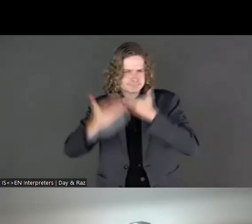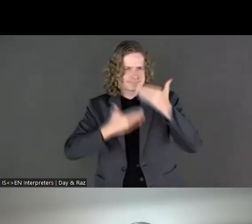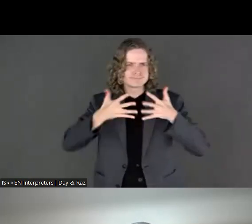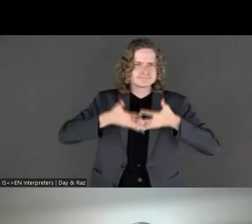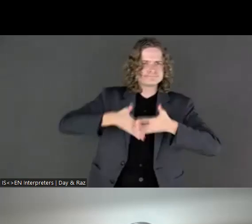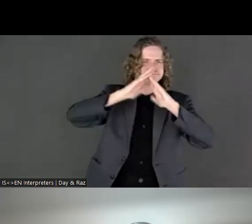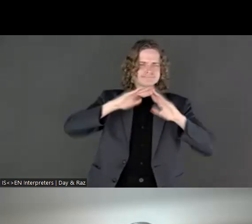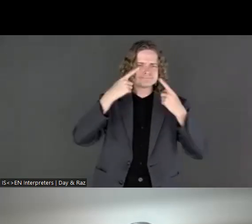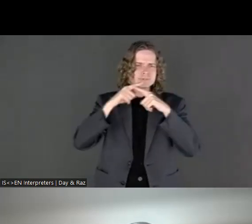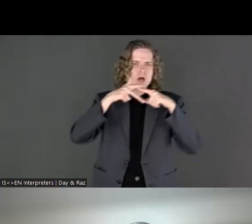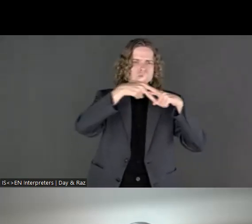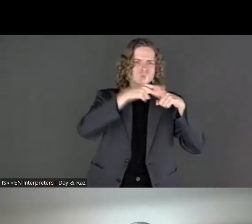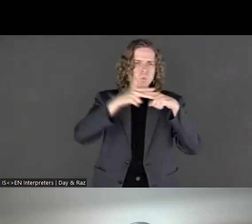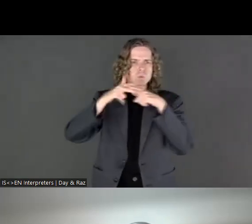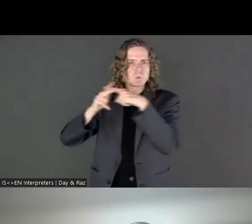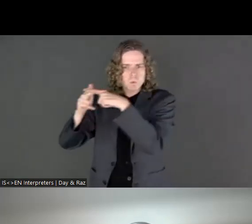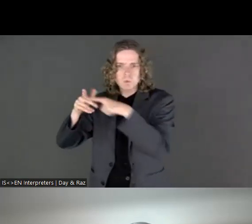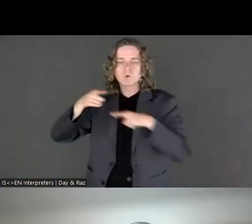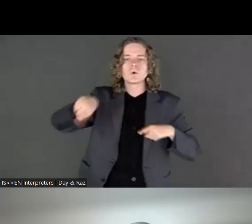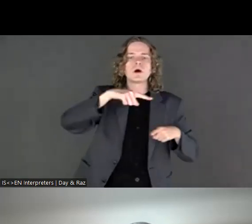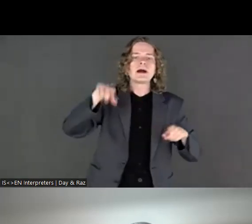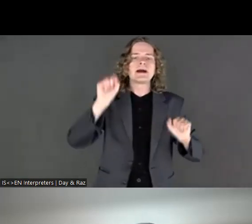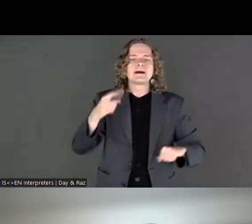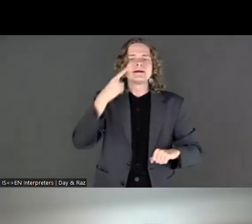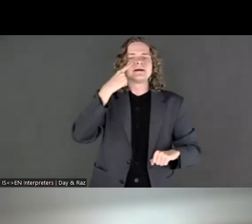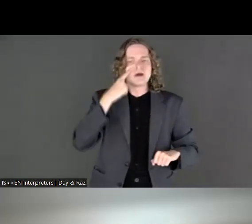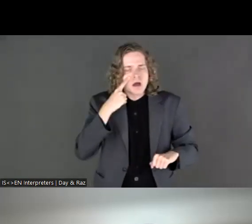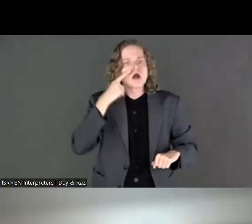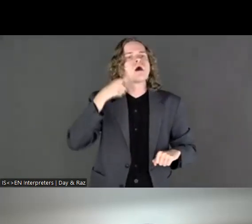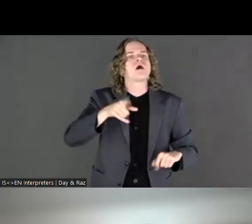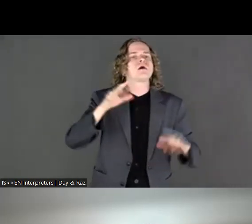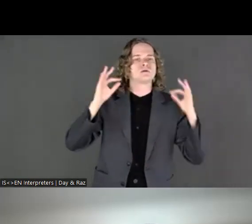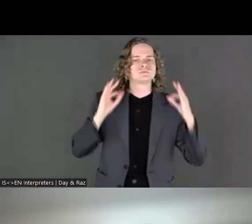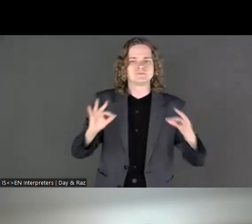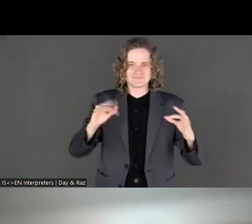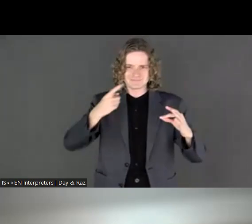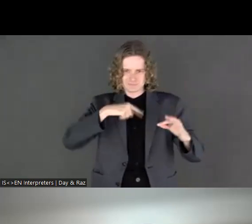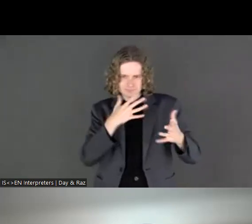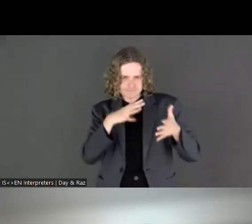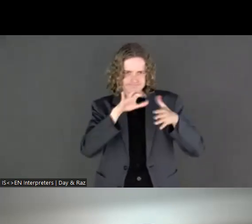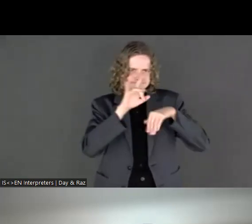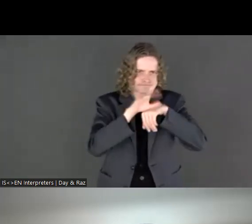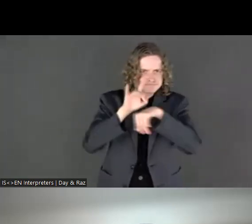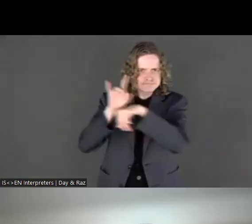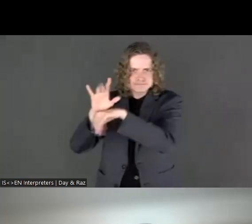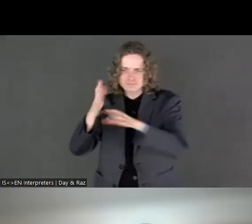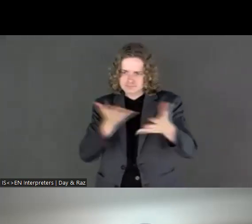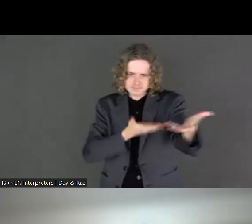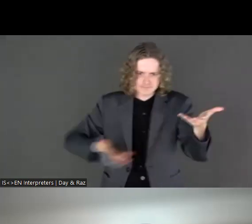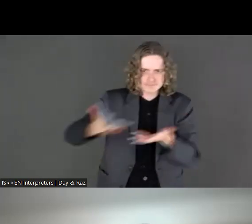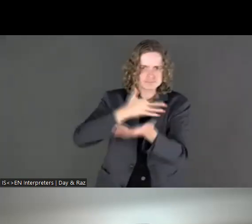local local actors in IOC coordination mechanism. This is a critical piece that would really